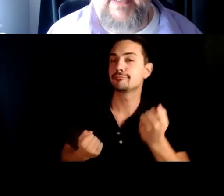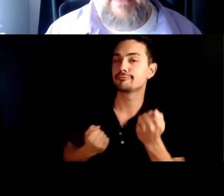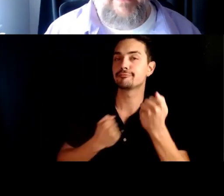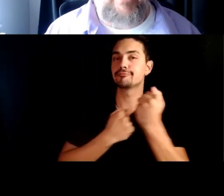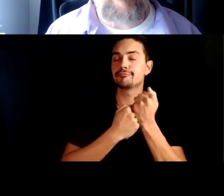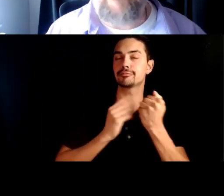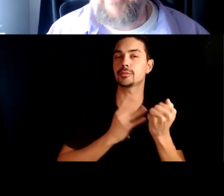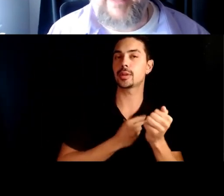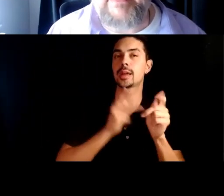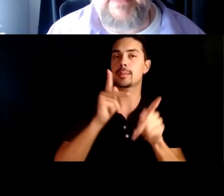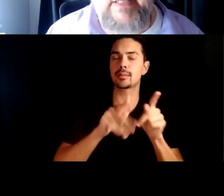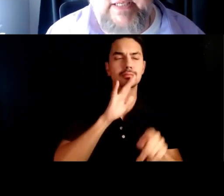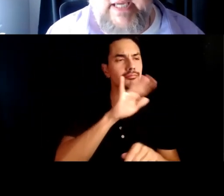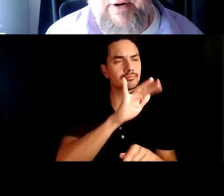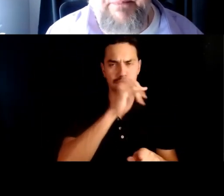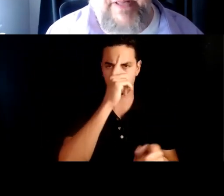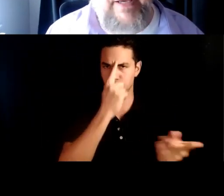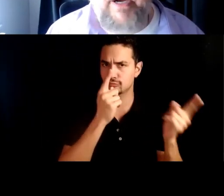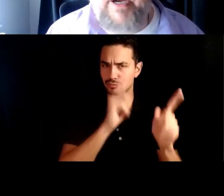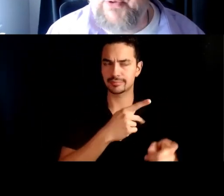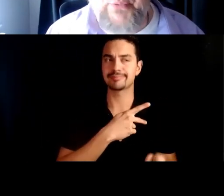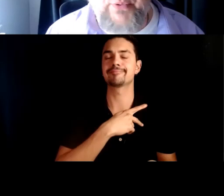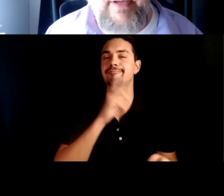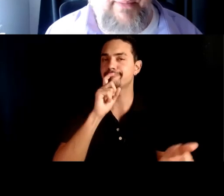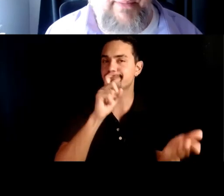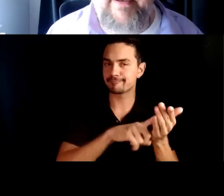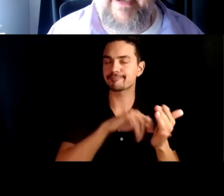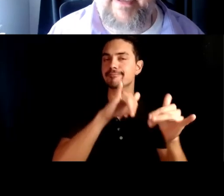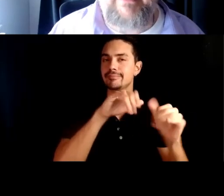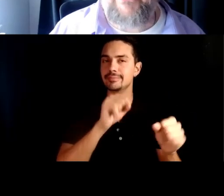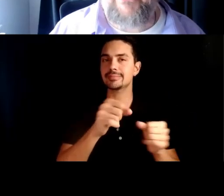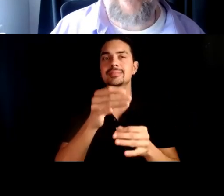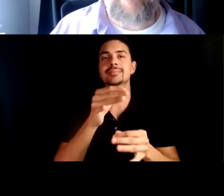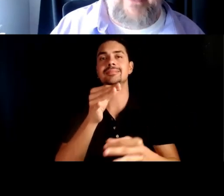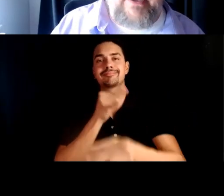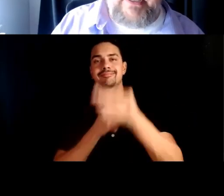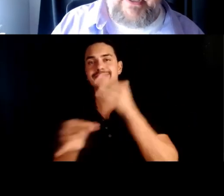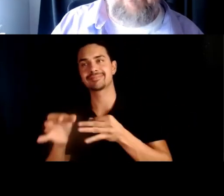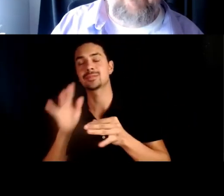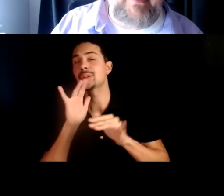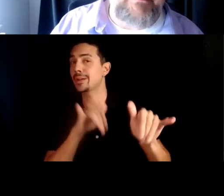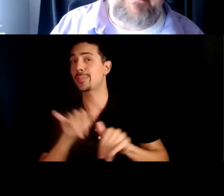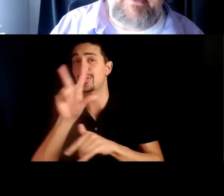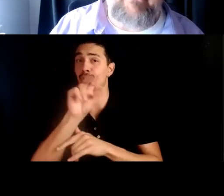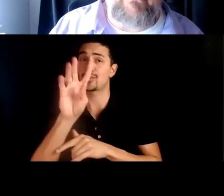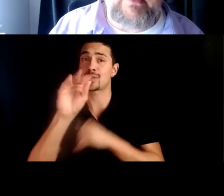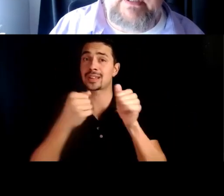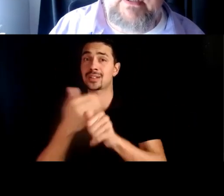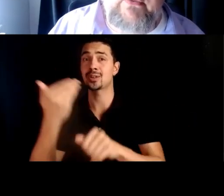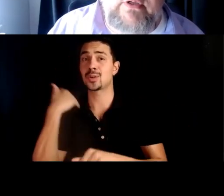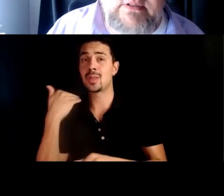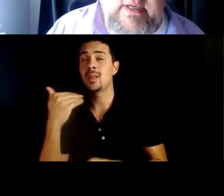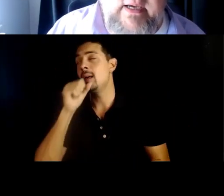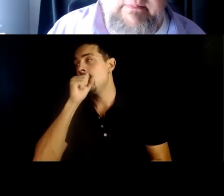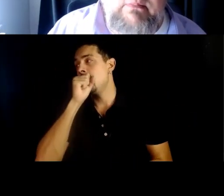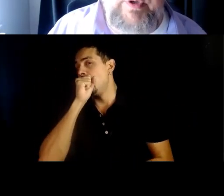from accessing care. It was really common 30, 40 years ago for trans people to have a really difficult time,